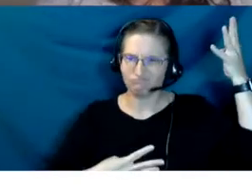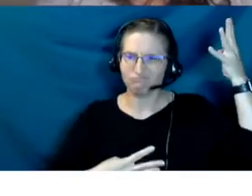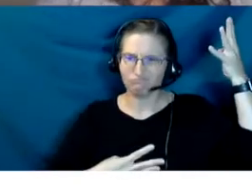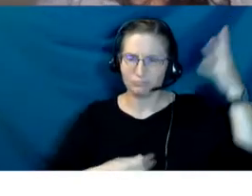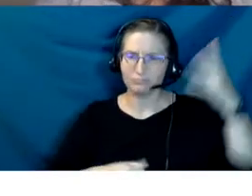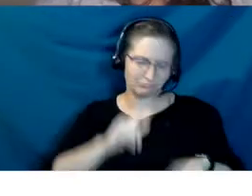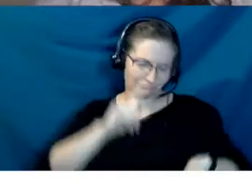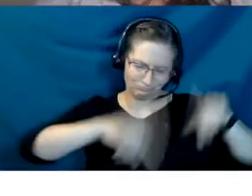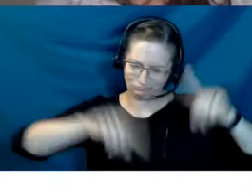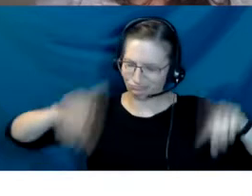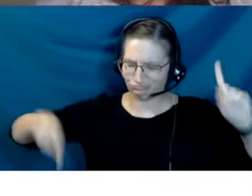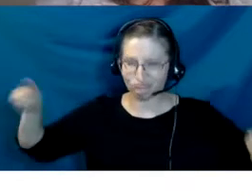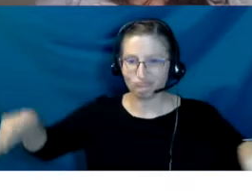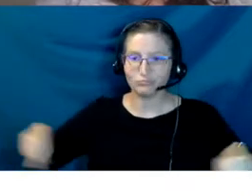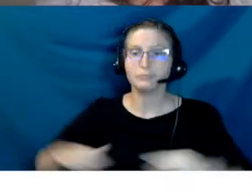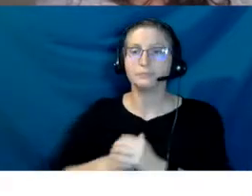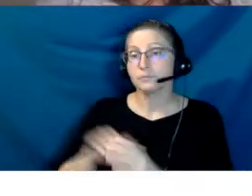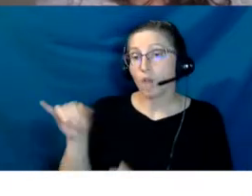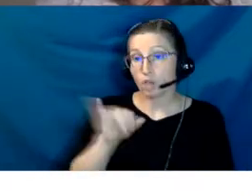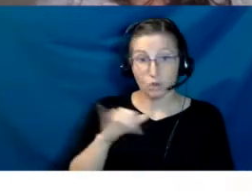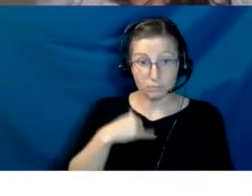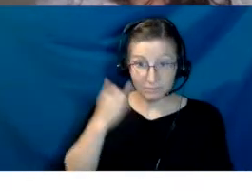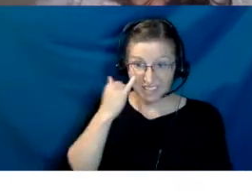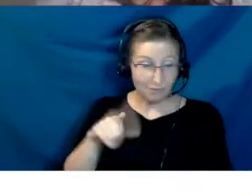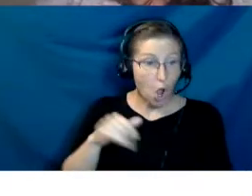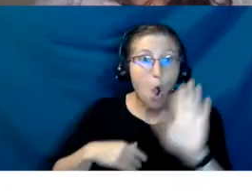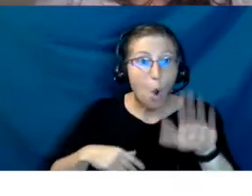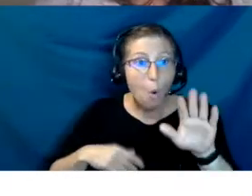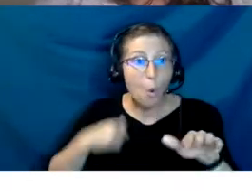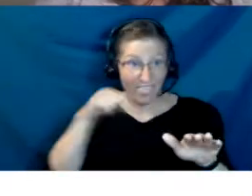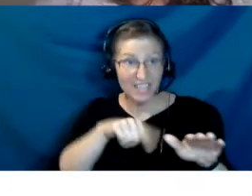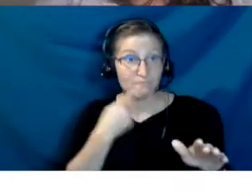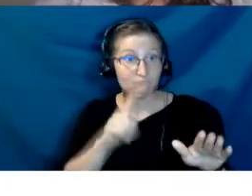to add to our Lending library. So if there's something that your team really wants to try